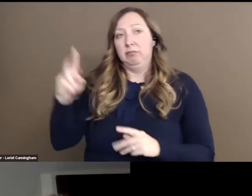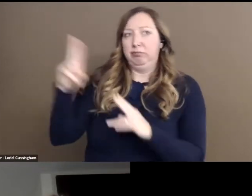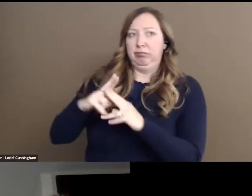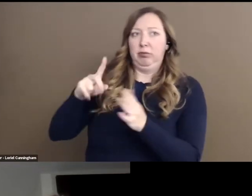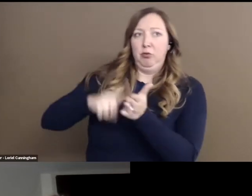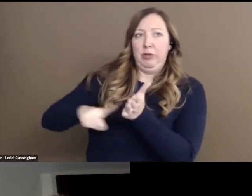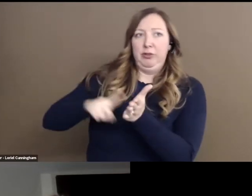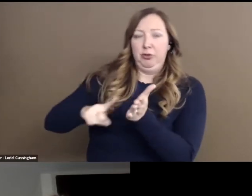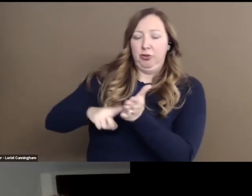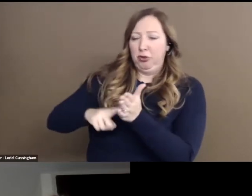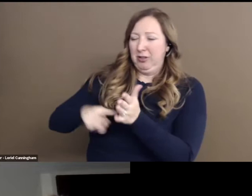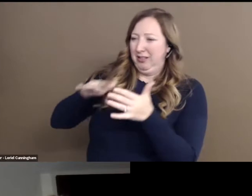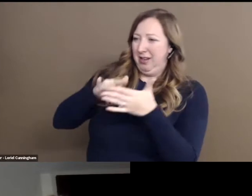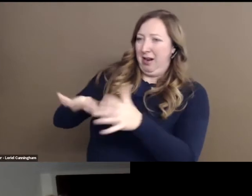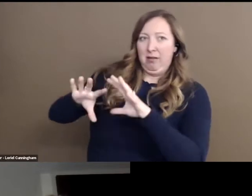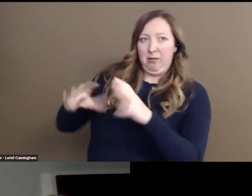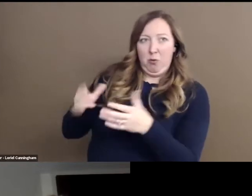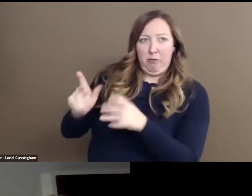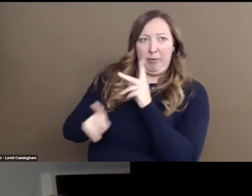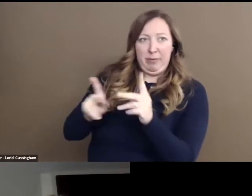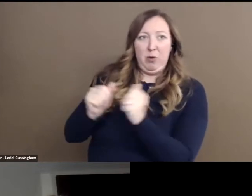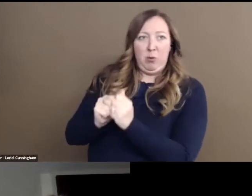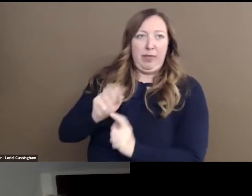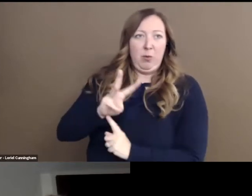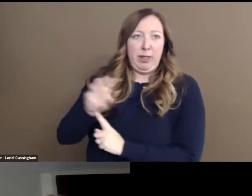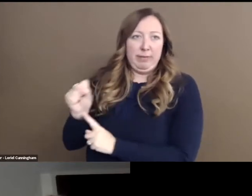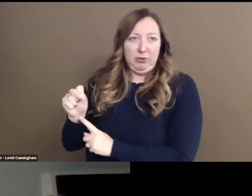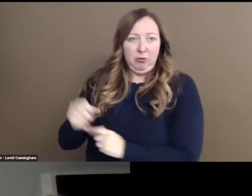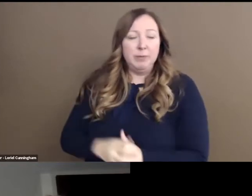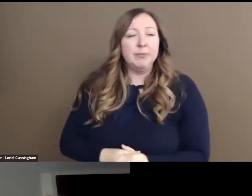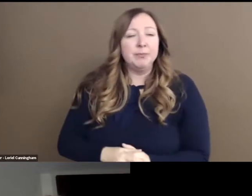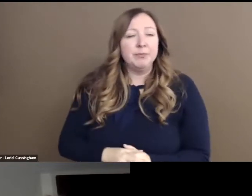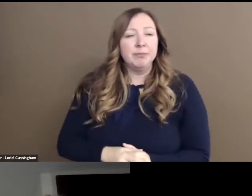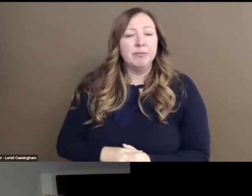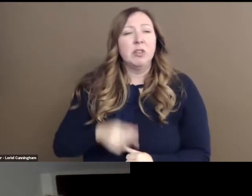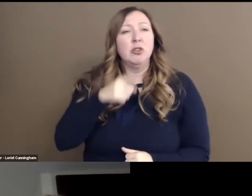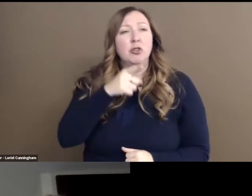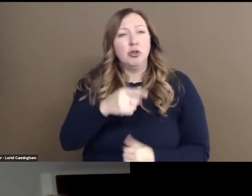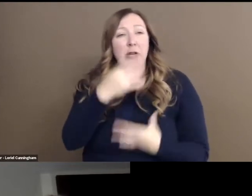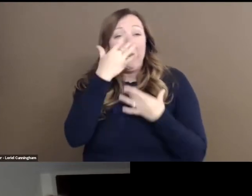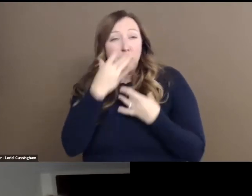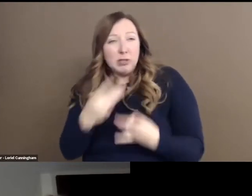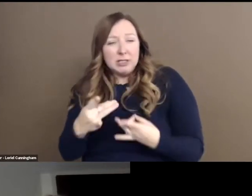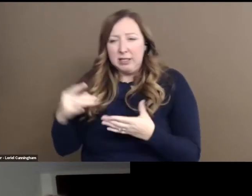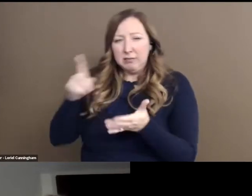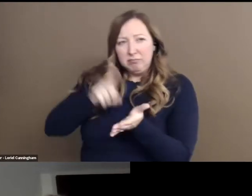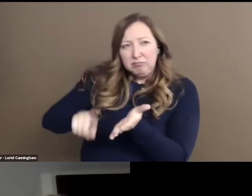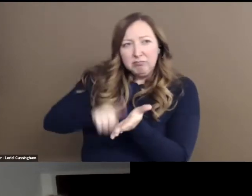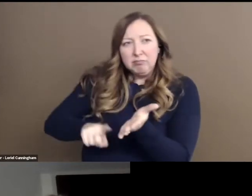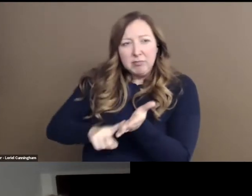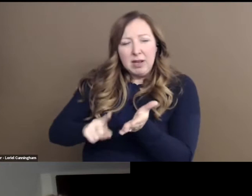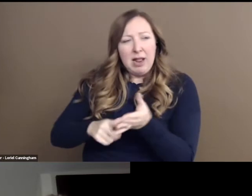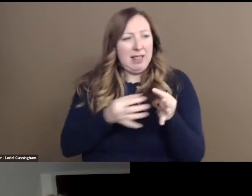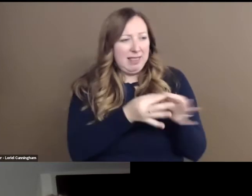dr landau is interested in human knowledge of language and space